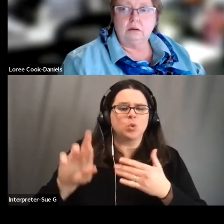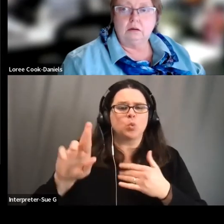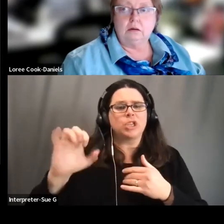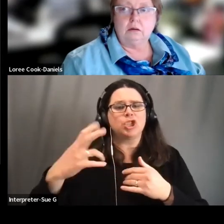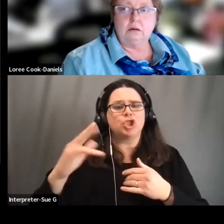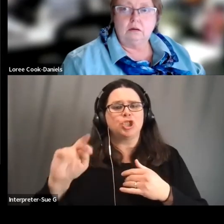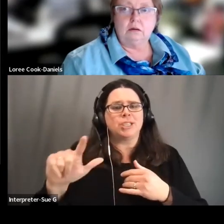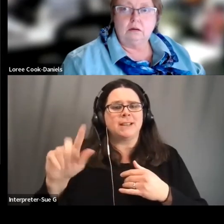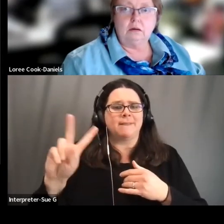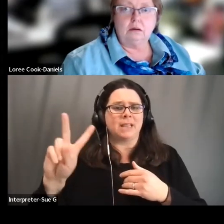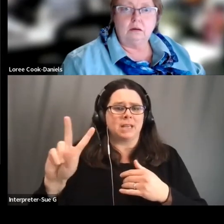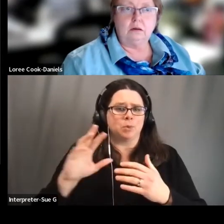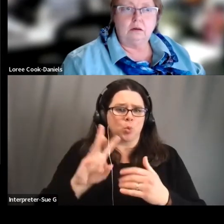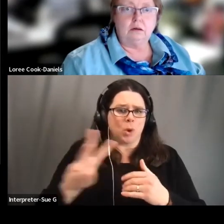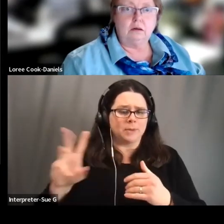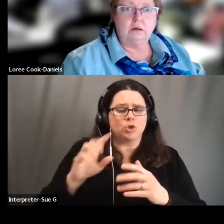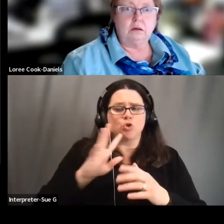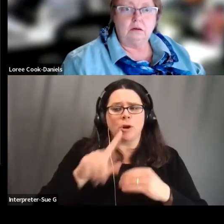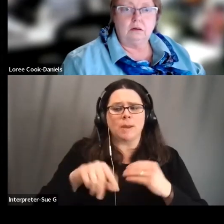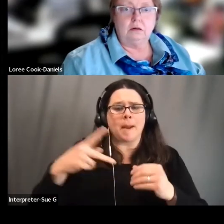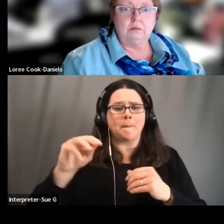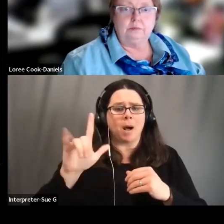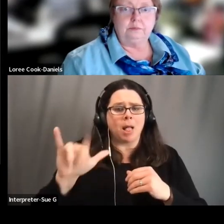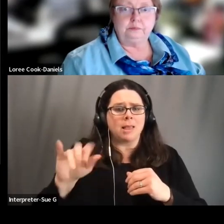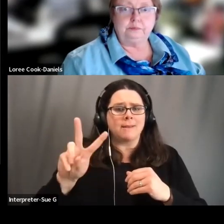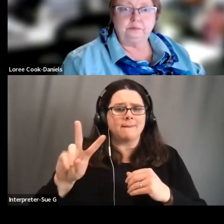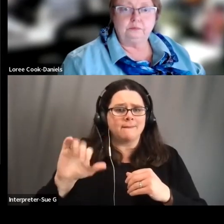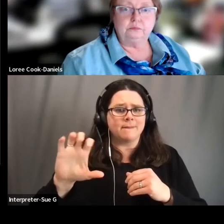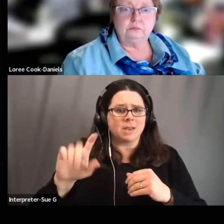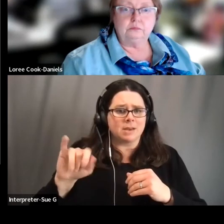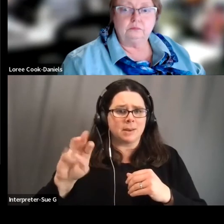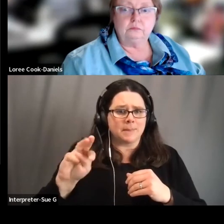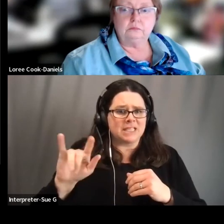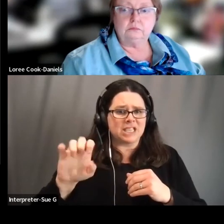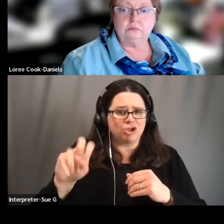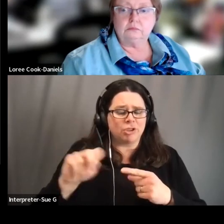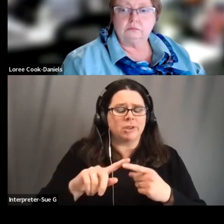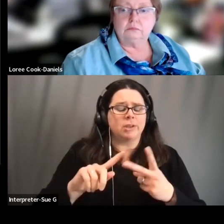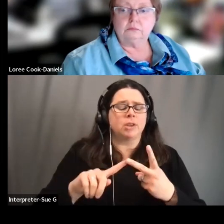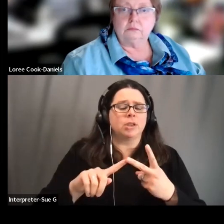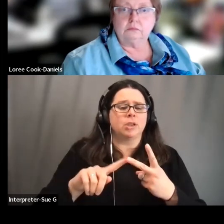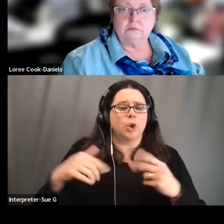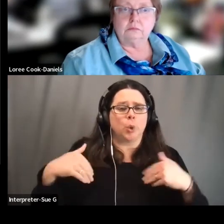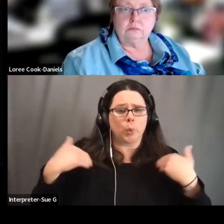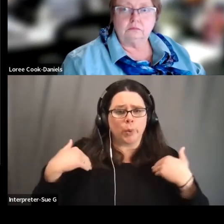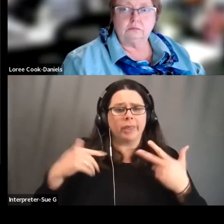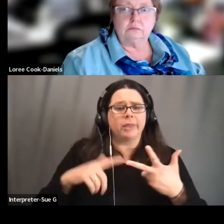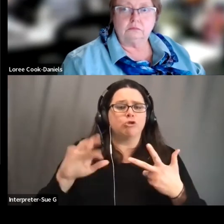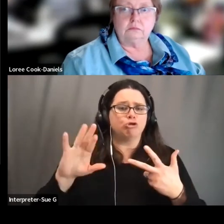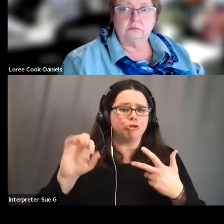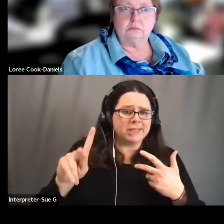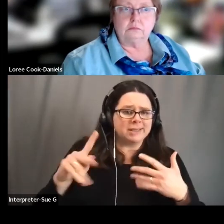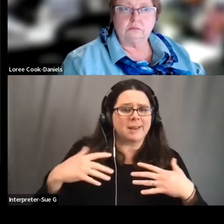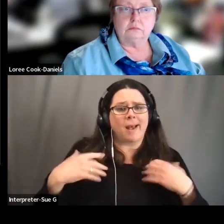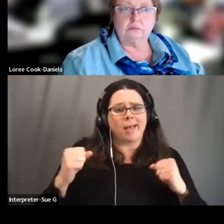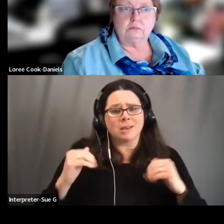about polyvictimization and youth and risks and health disparities and all of that good stuff.